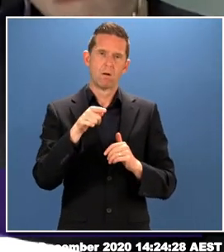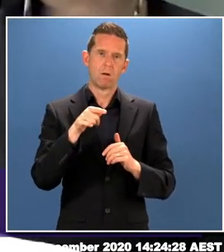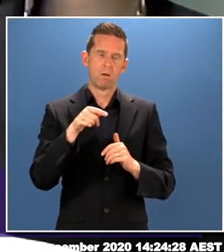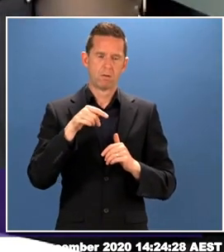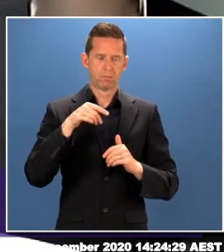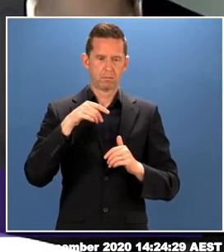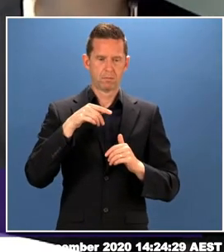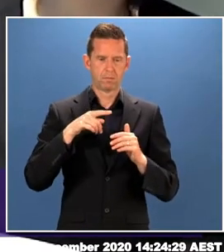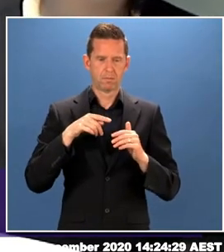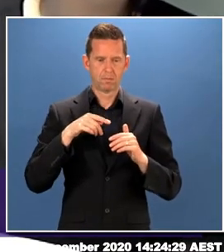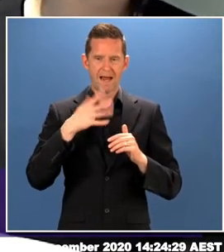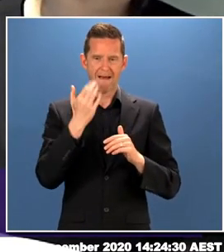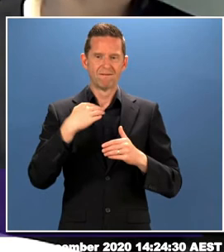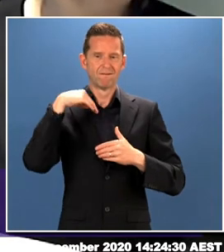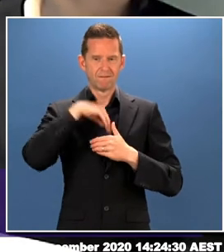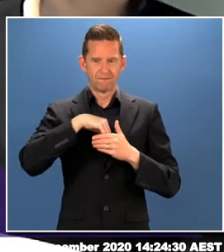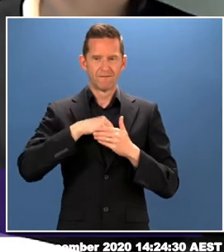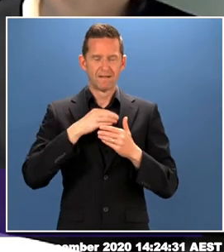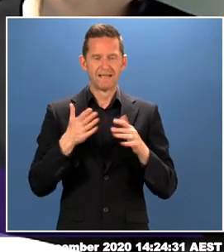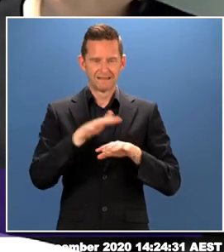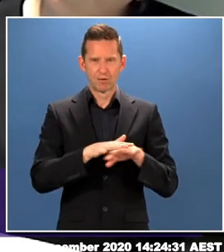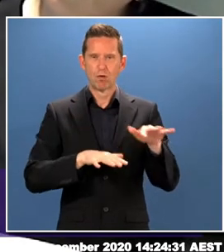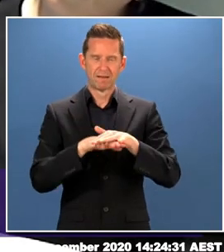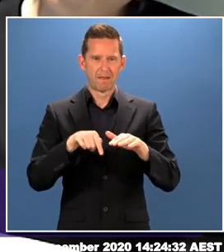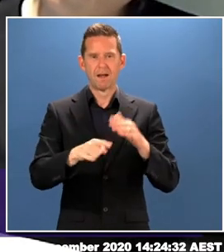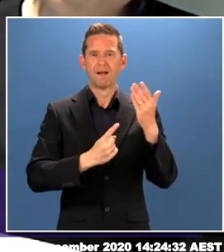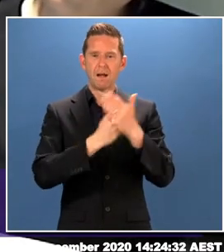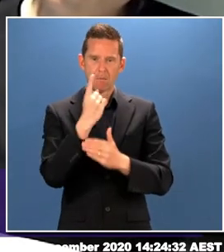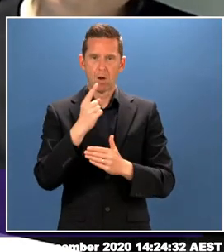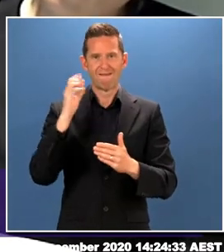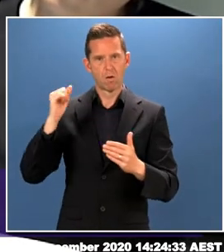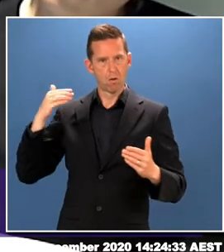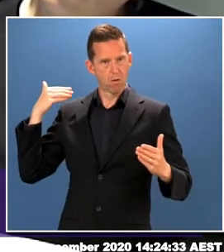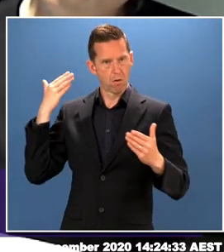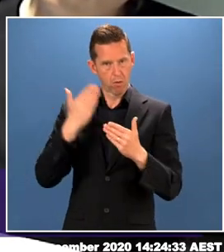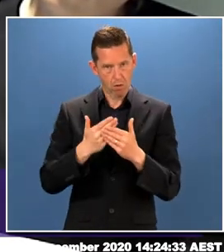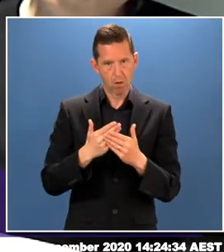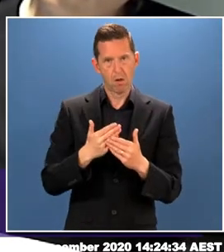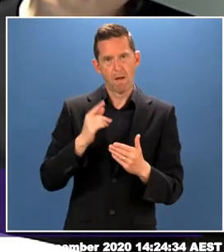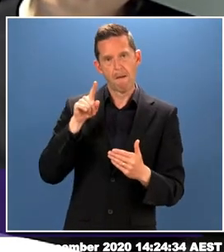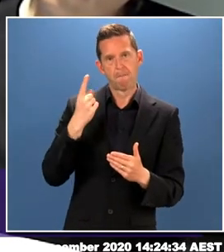of risk assessment that happens in the areas of all of our lives, but work needs to be a safe place.